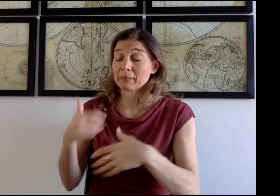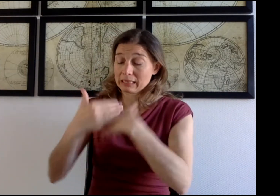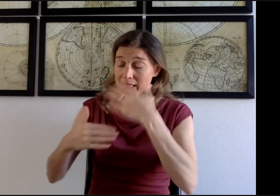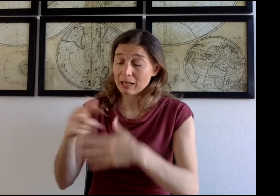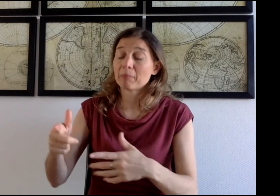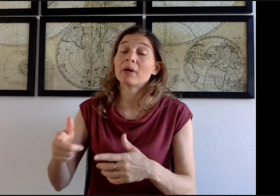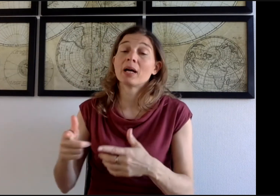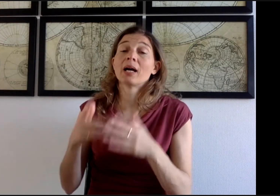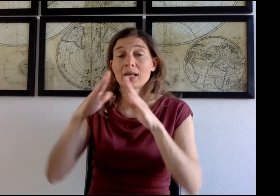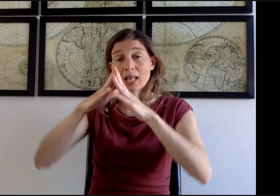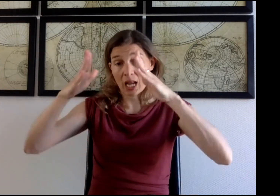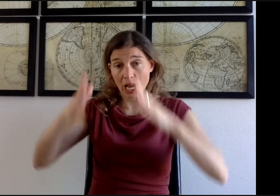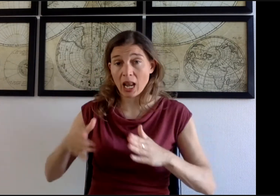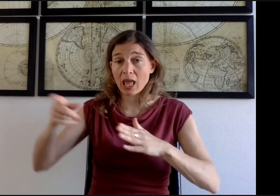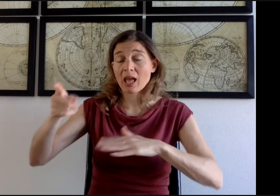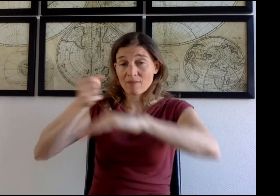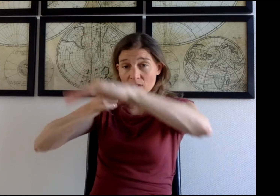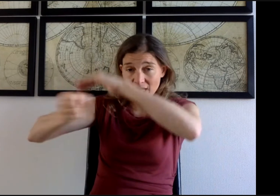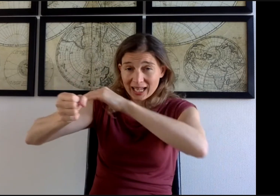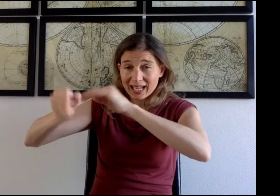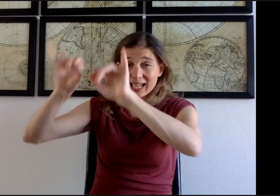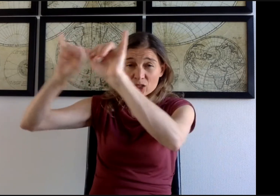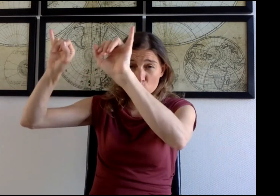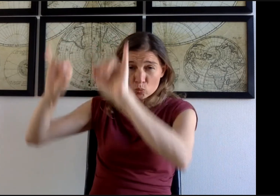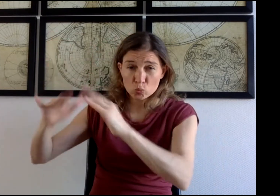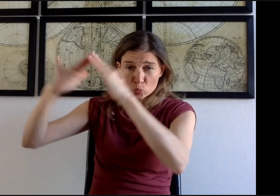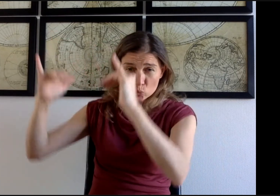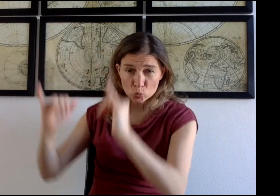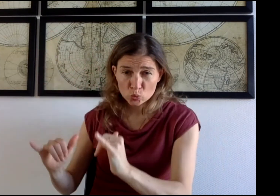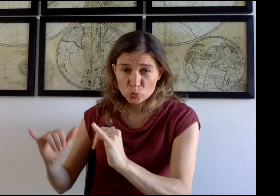either in residencies or supervised flats.